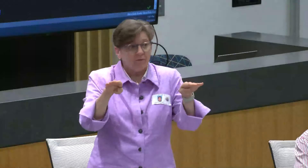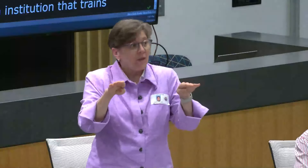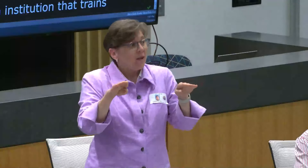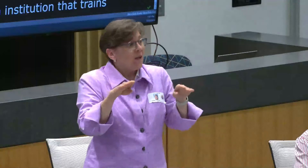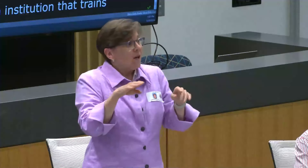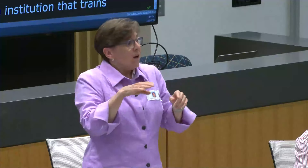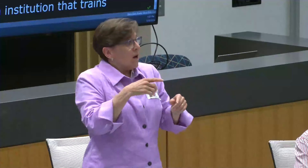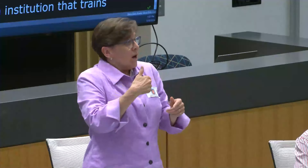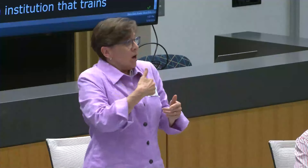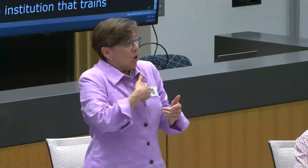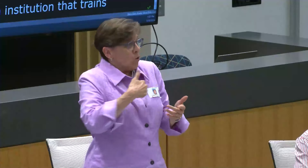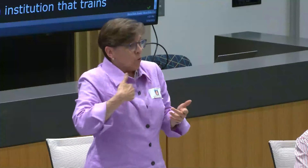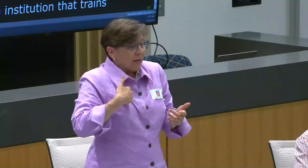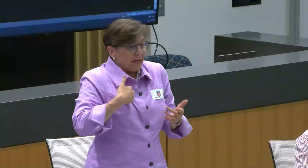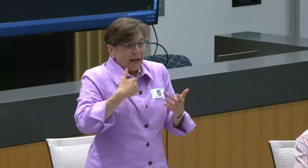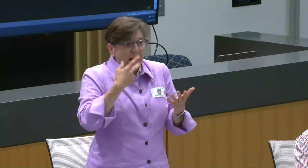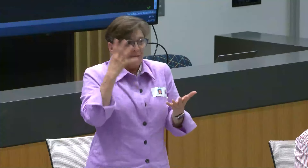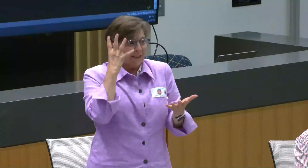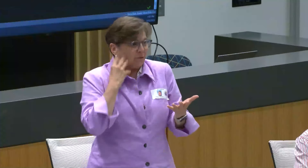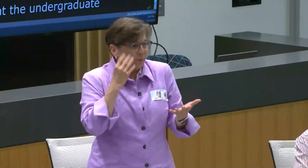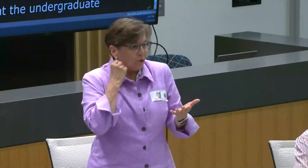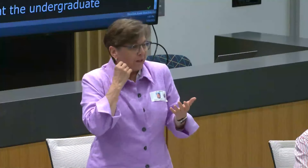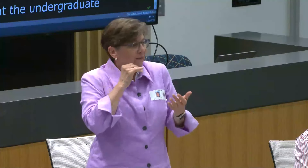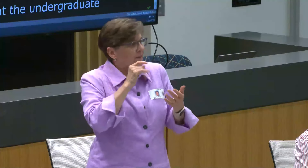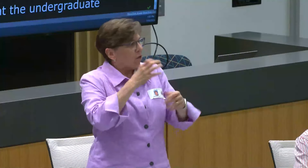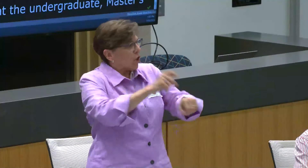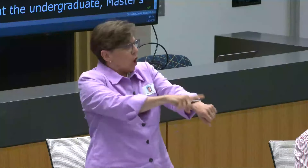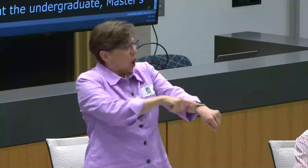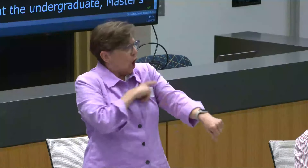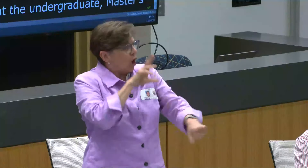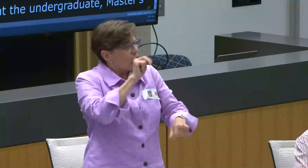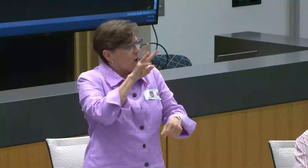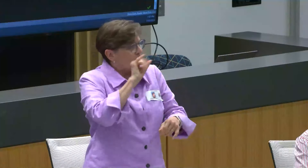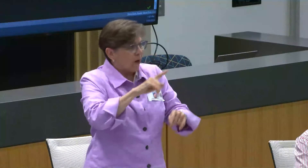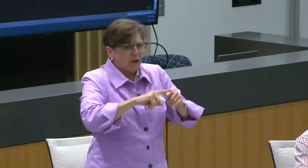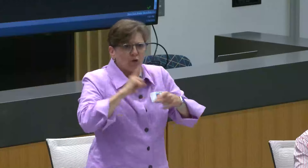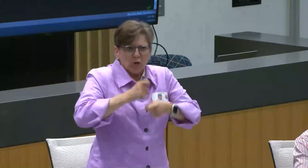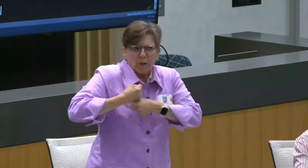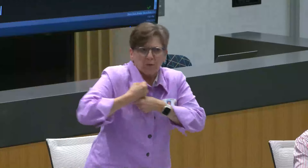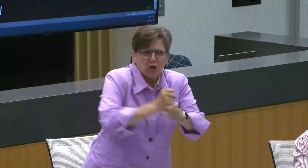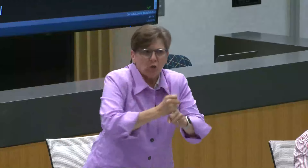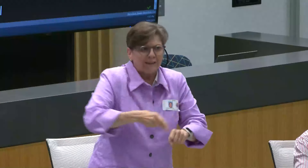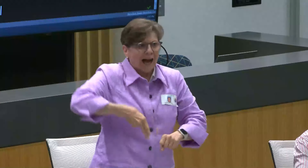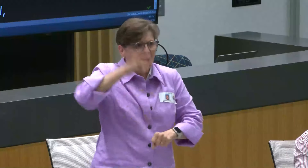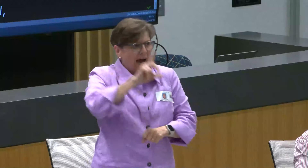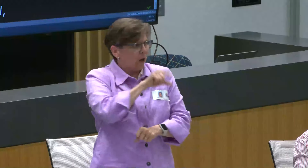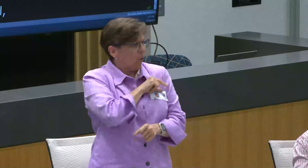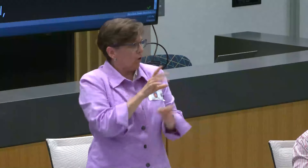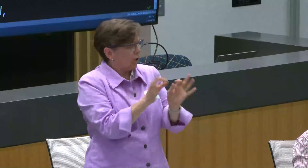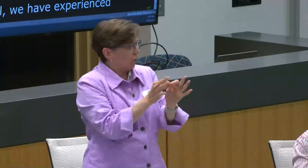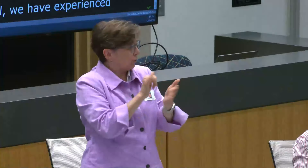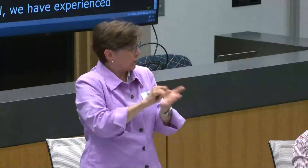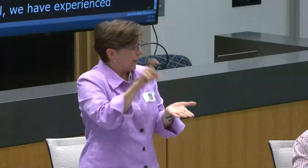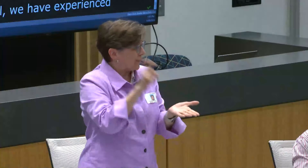UNIVERSITY WANT TO SEE THAT VALUE ENHANCED EVEN FURTHER. THIRDLY, AS AN INSTITUTION THAT TRAINS INTERPRETERS AT